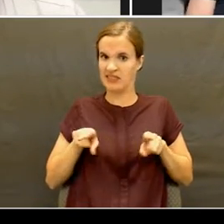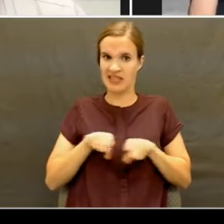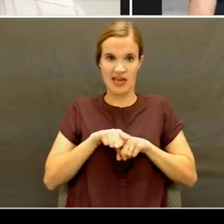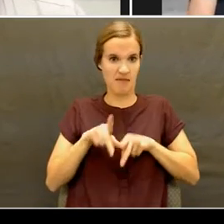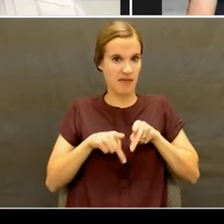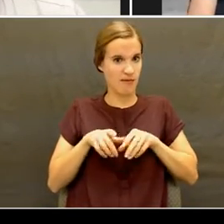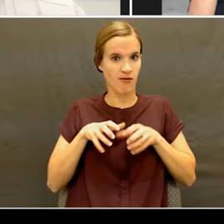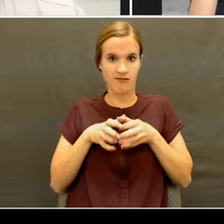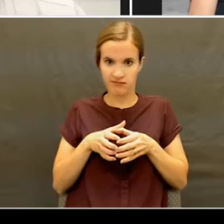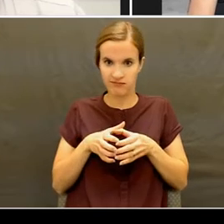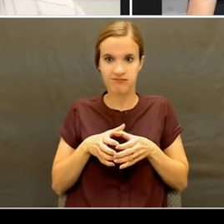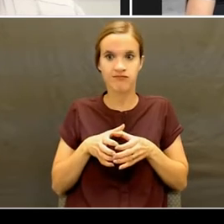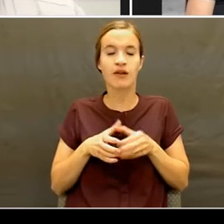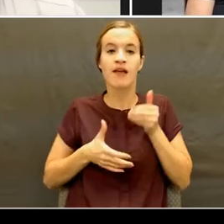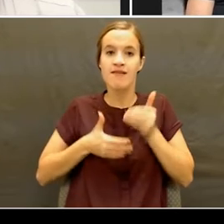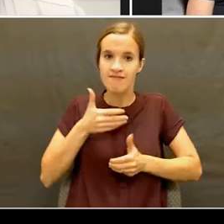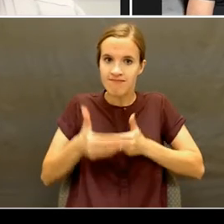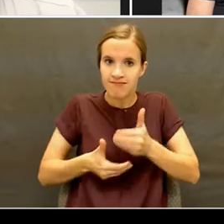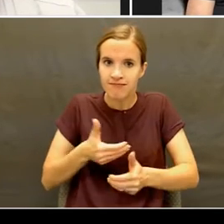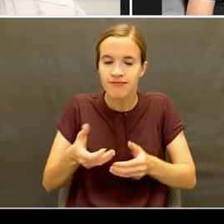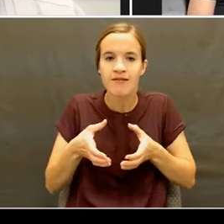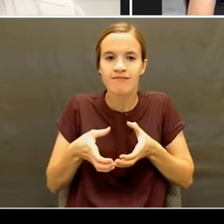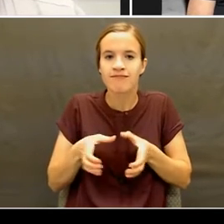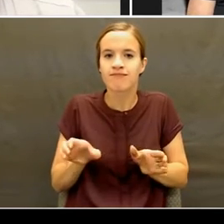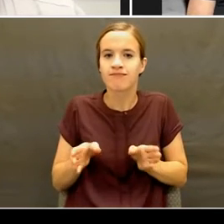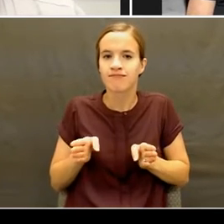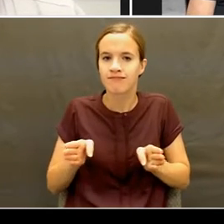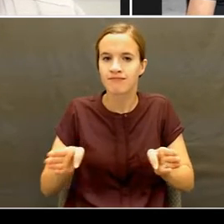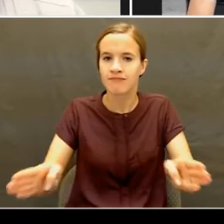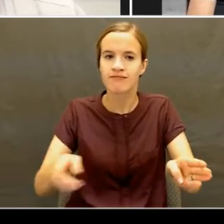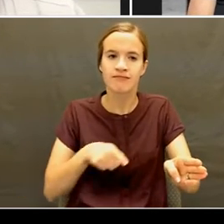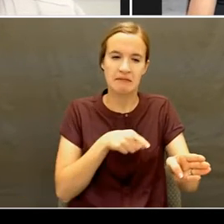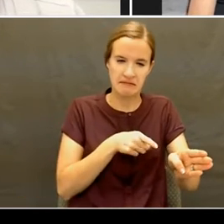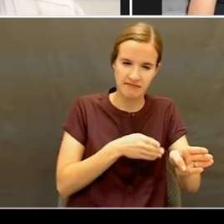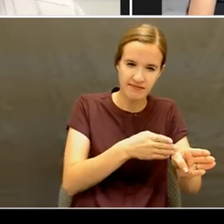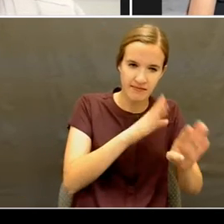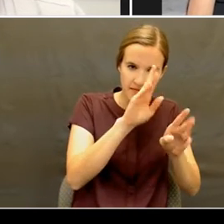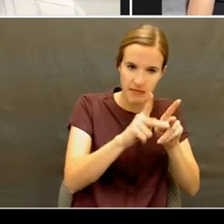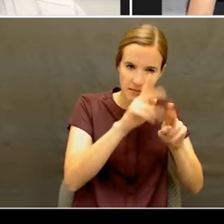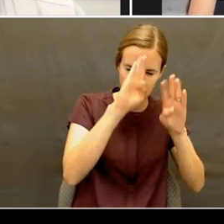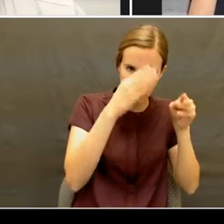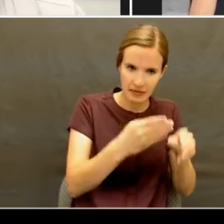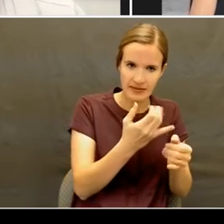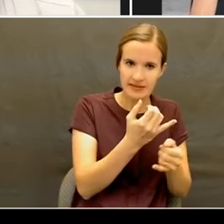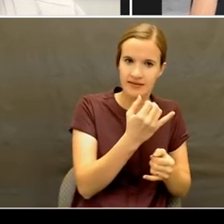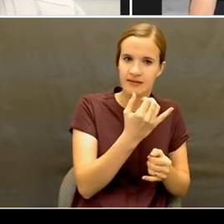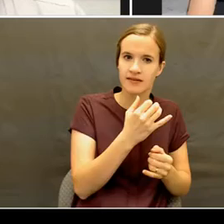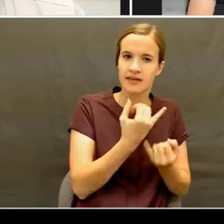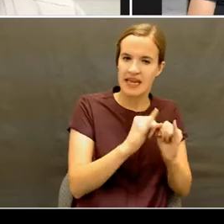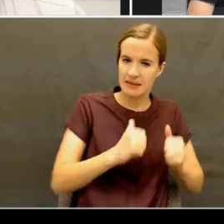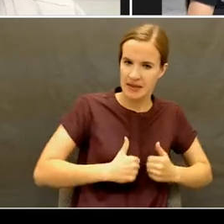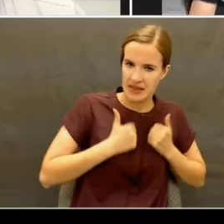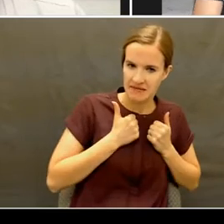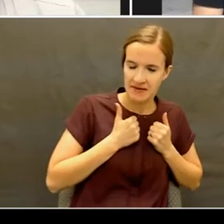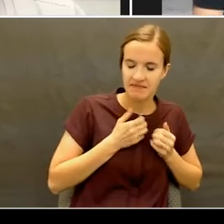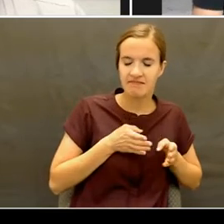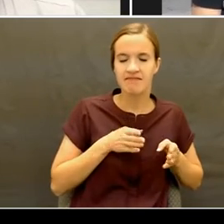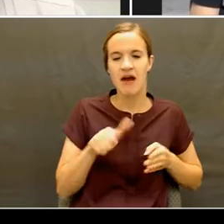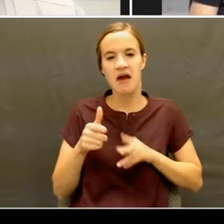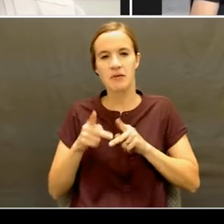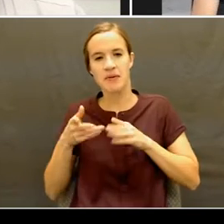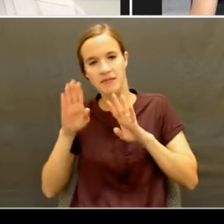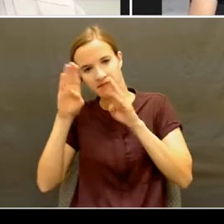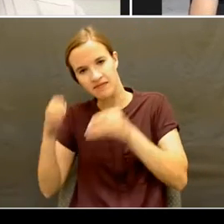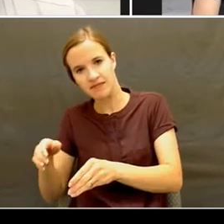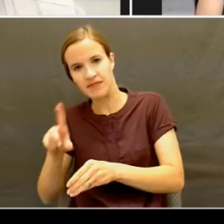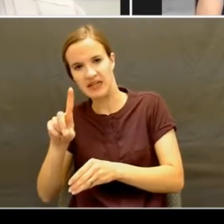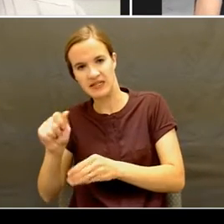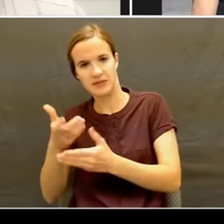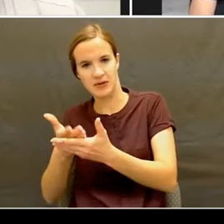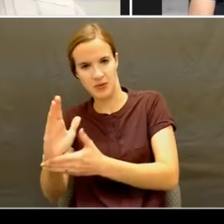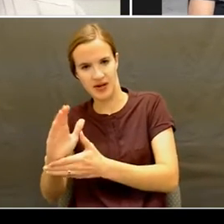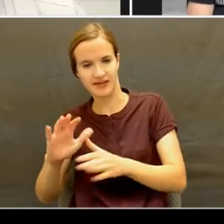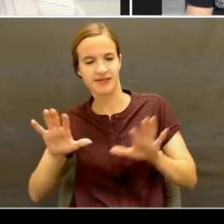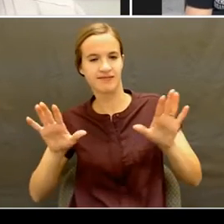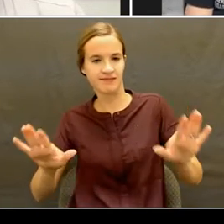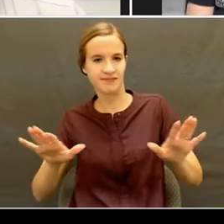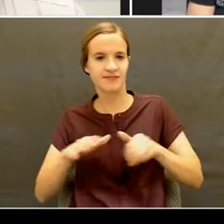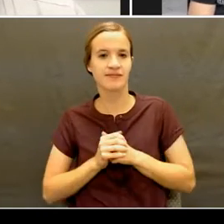ways. And um, one of the political ways was the states. California Association of the Physically